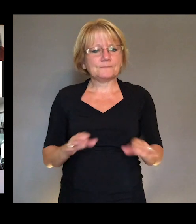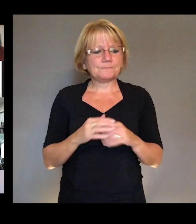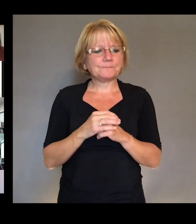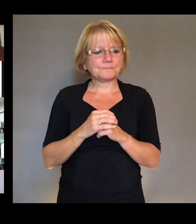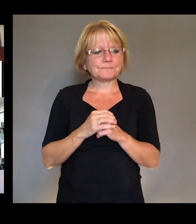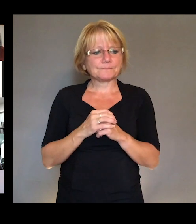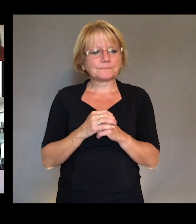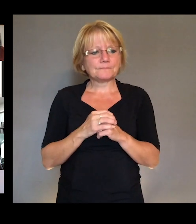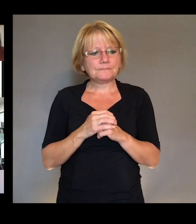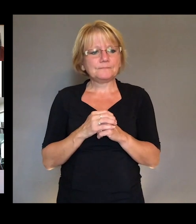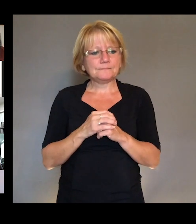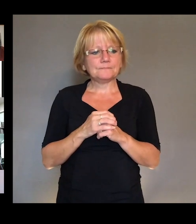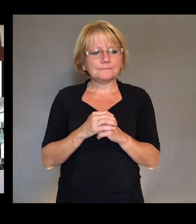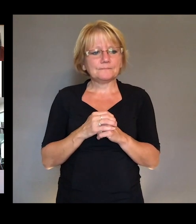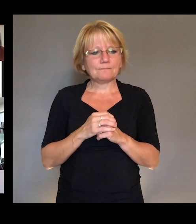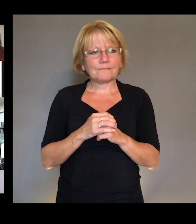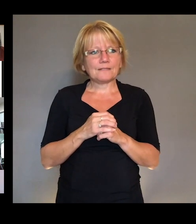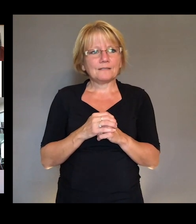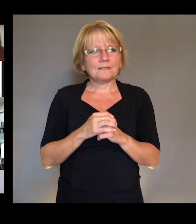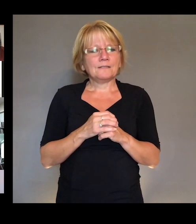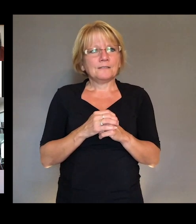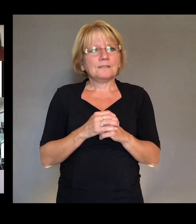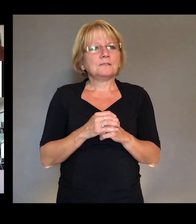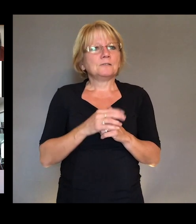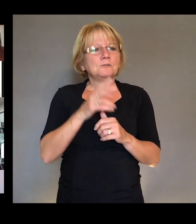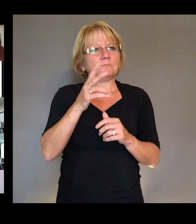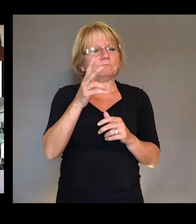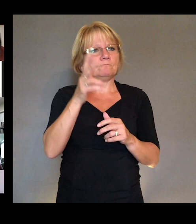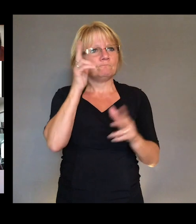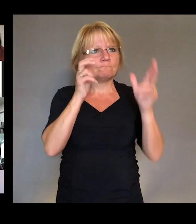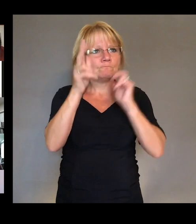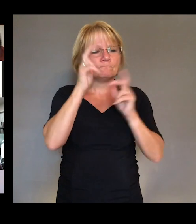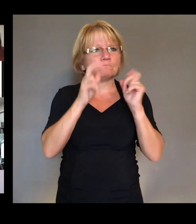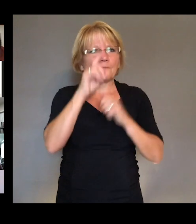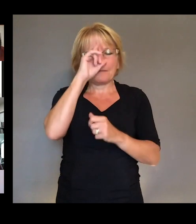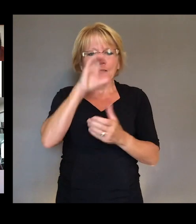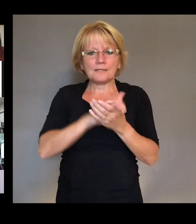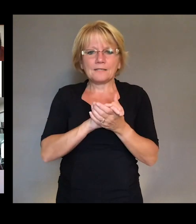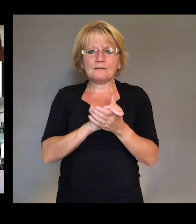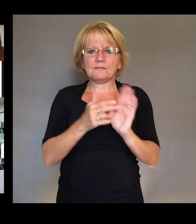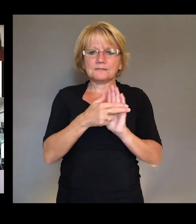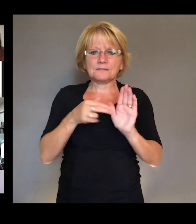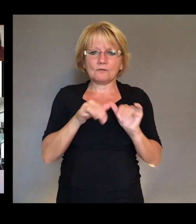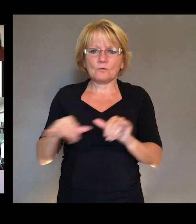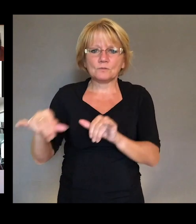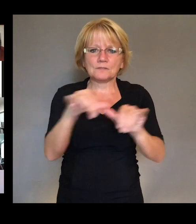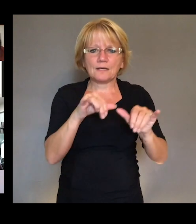the likelihood of them believing stereotypes and falling into the pre prejudices are